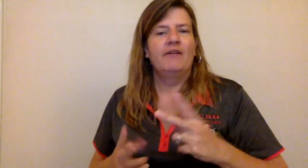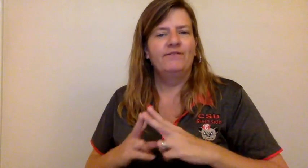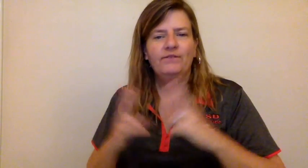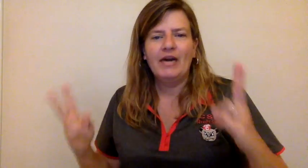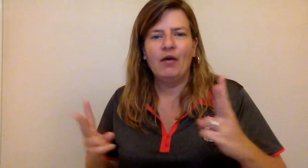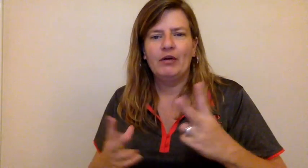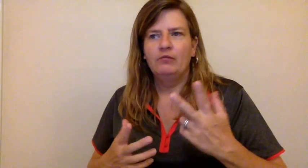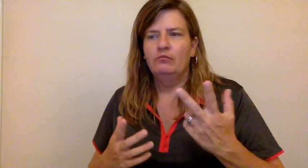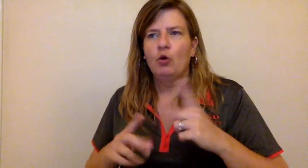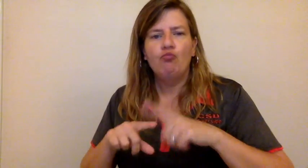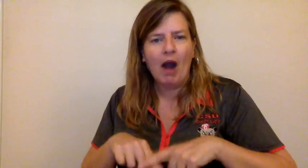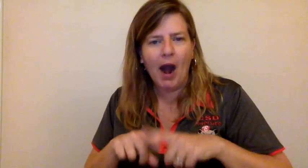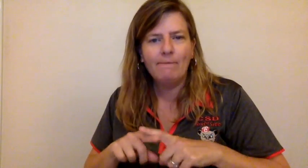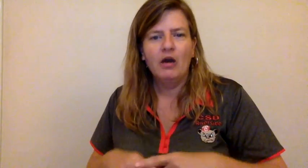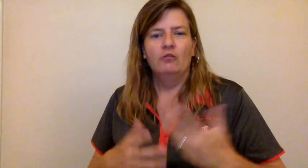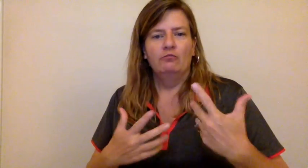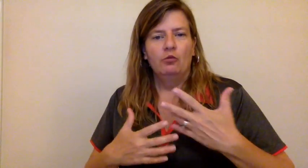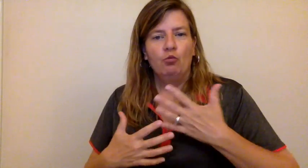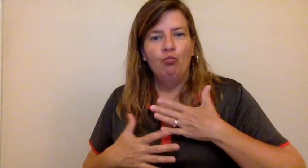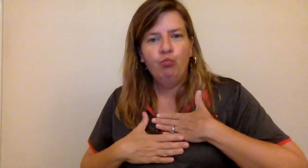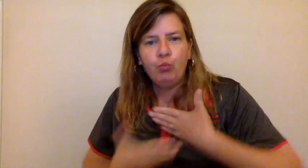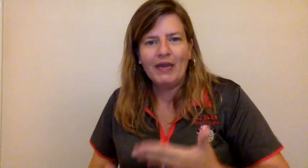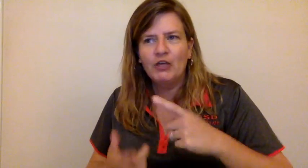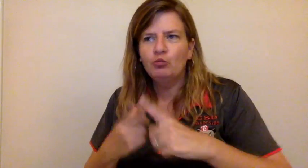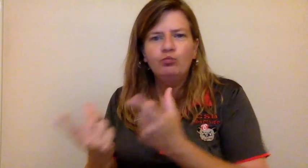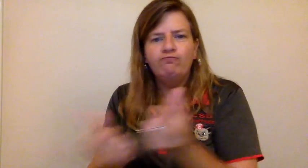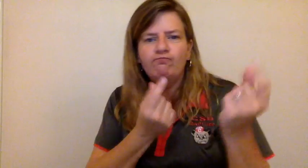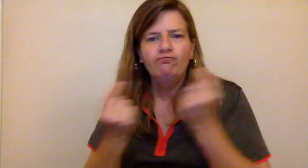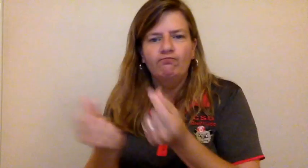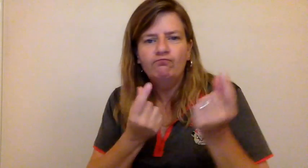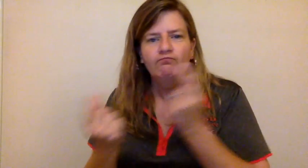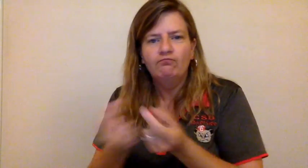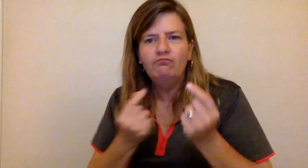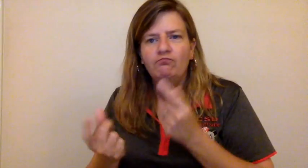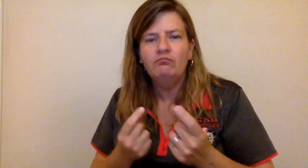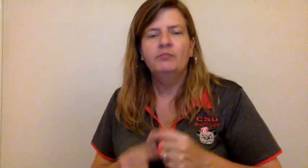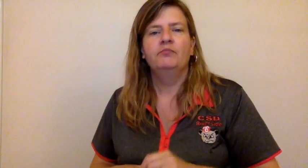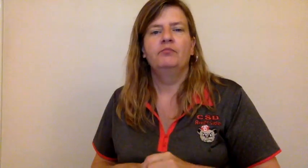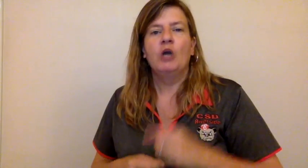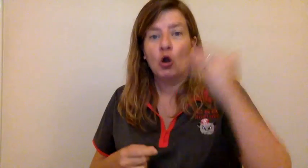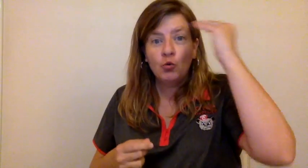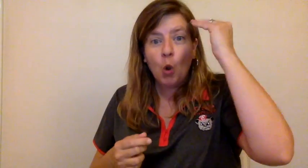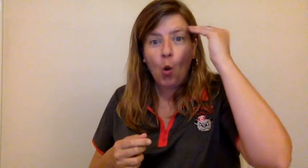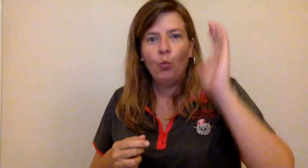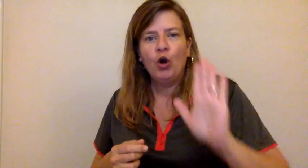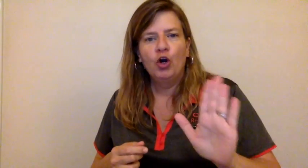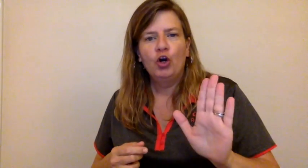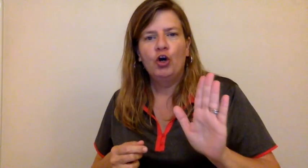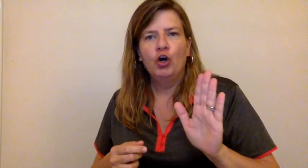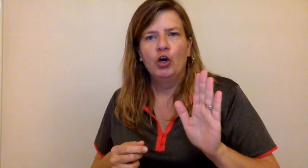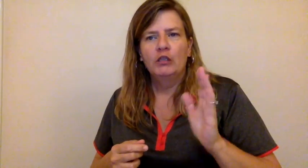This individual is quite reliable. And they're willing to do any task required of them.